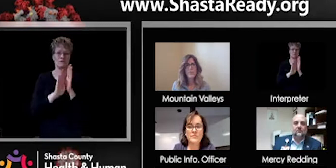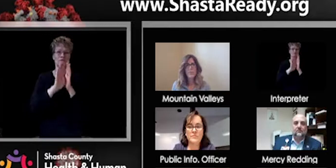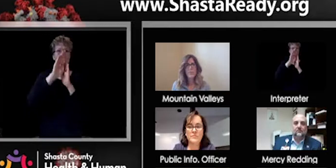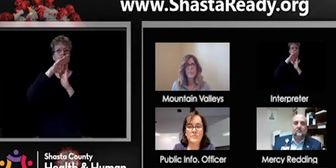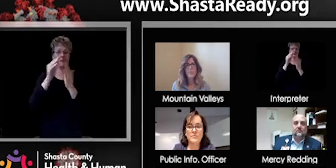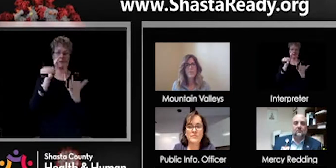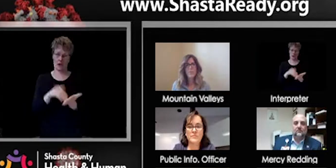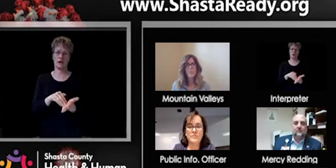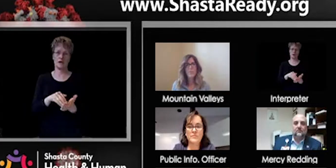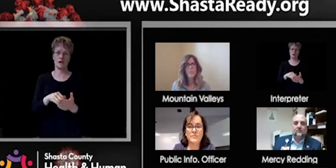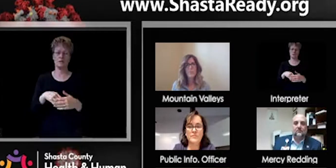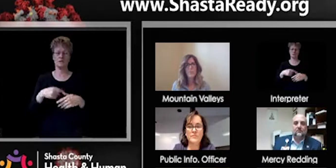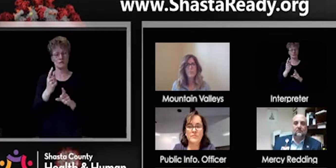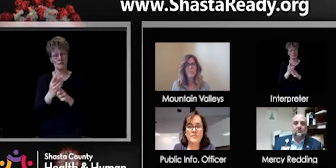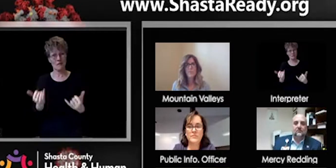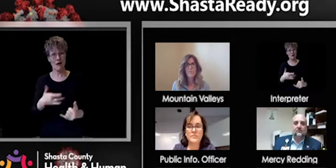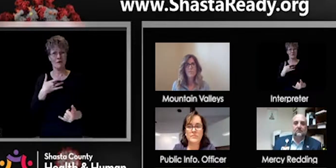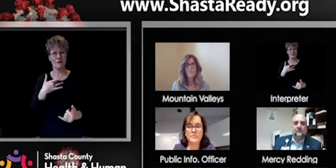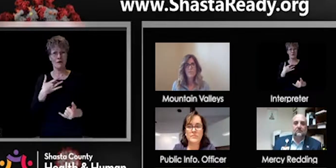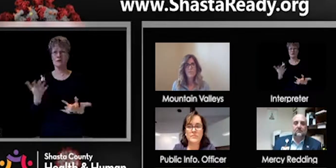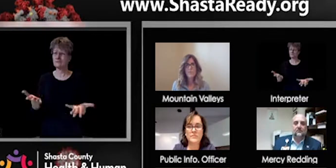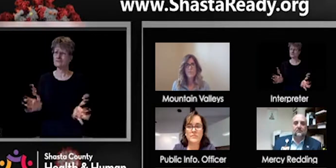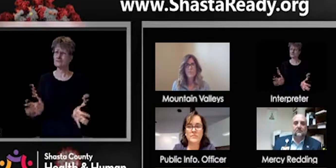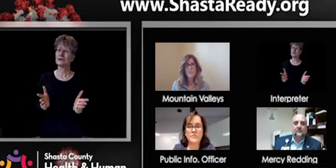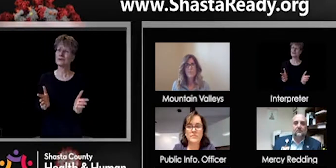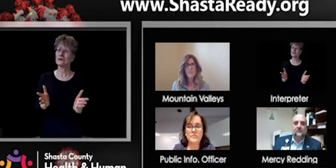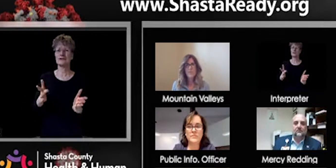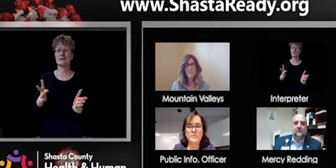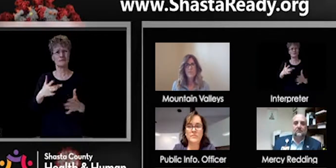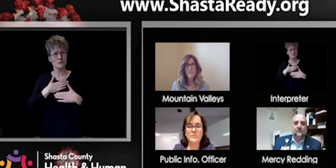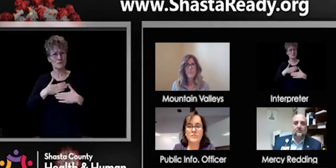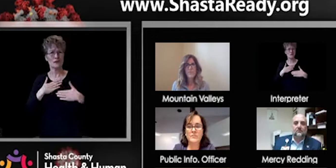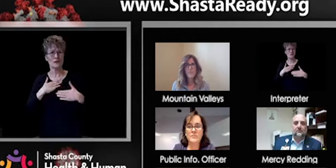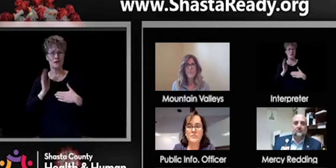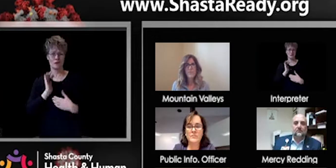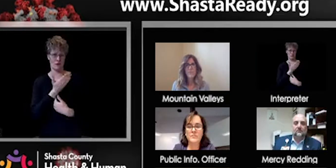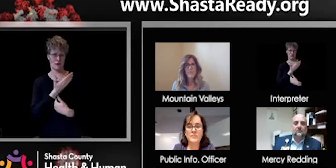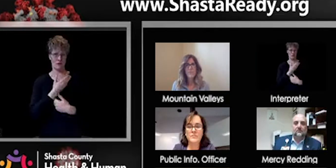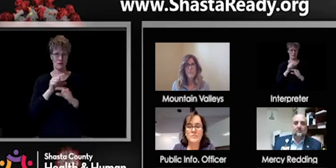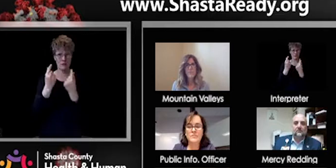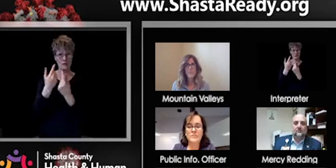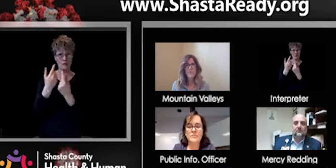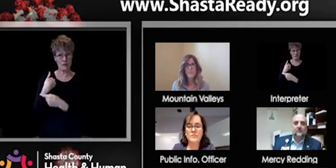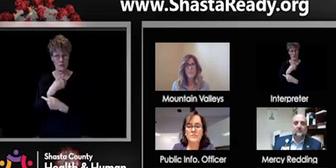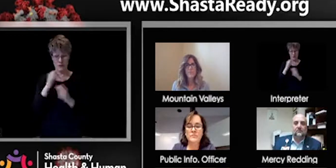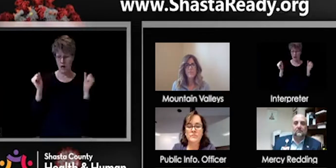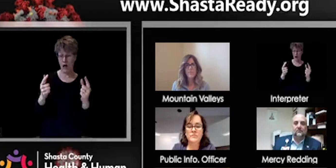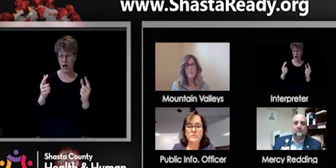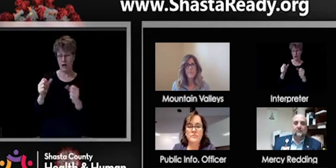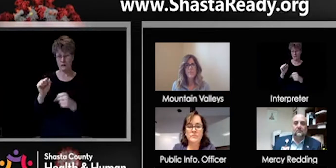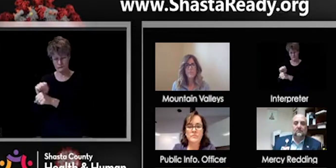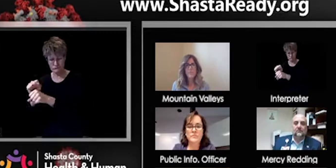of the willingness and interest of the group to work together in this manner and look forward